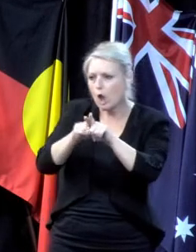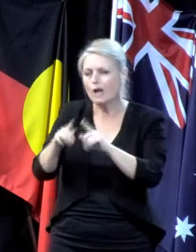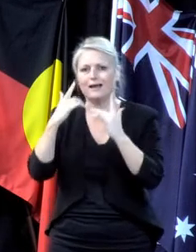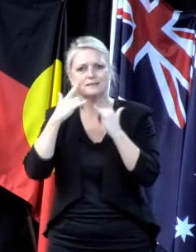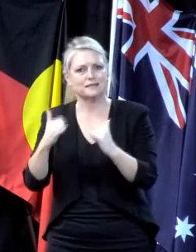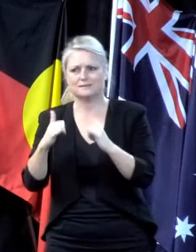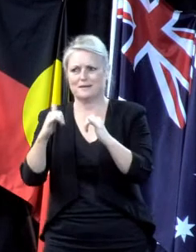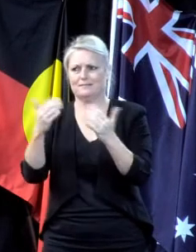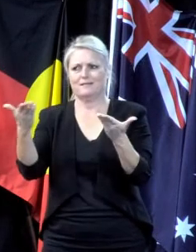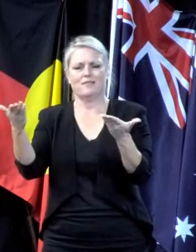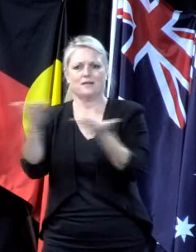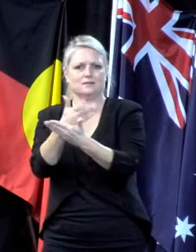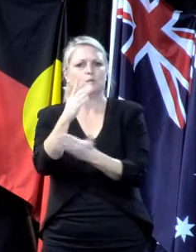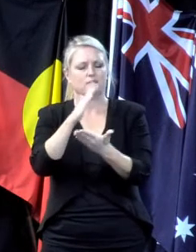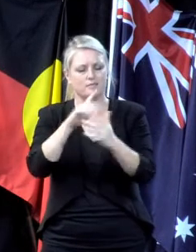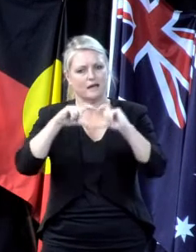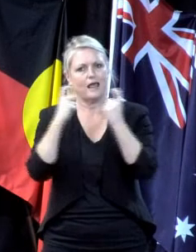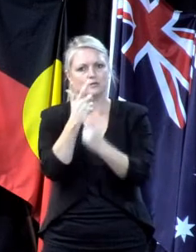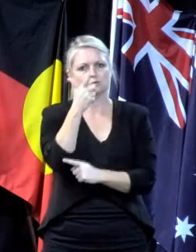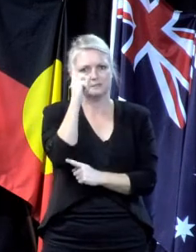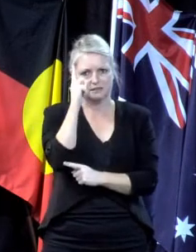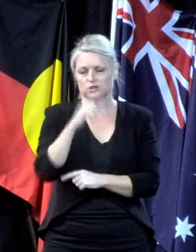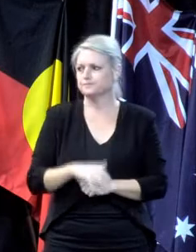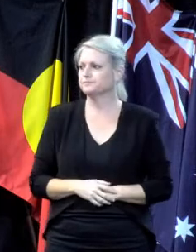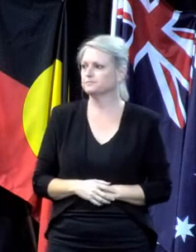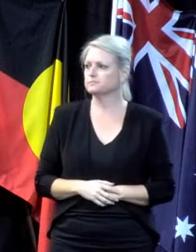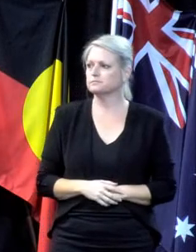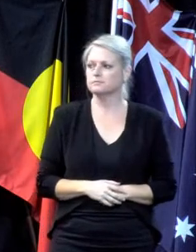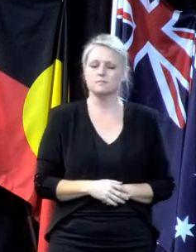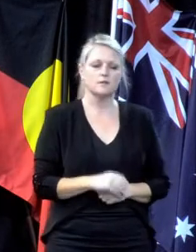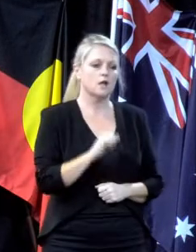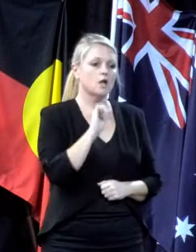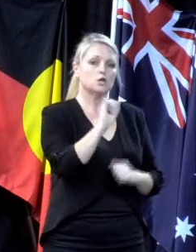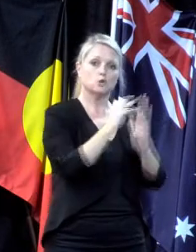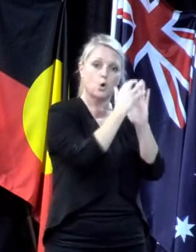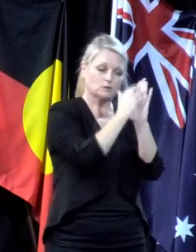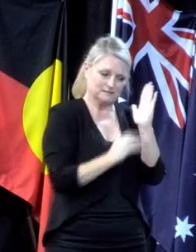You’ve provided, in your statements, a list of a number of – a number of issues, and we have touched on some of them now.